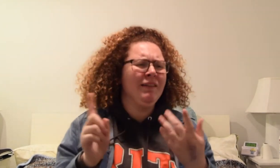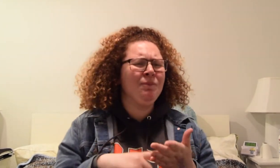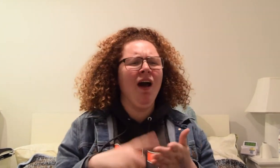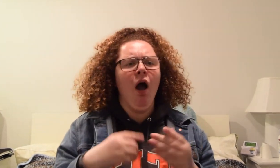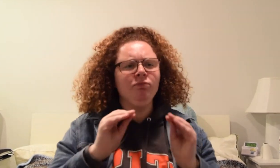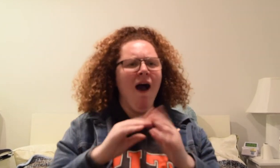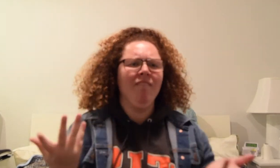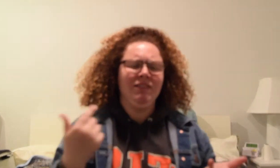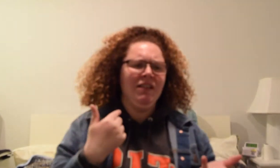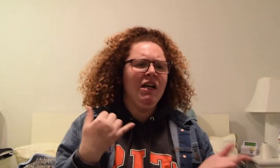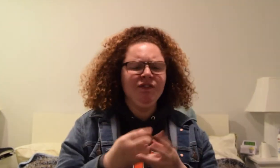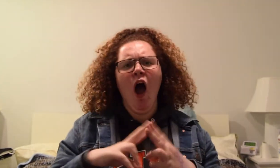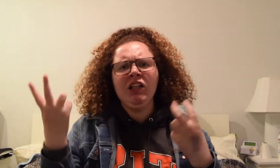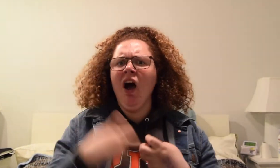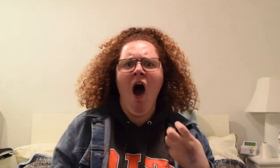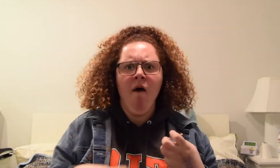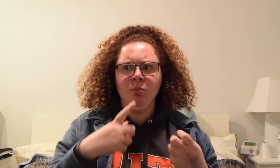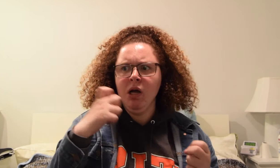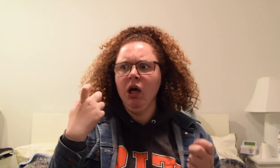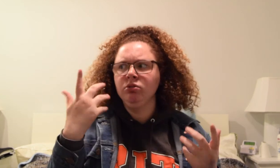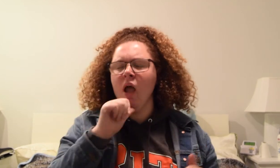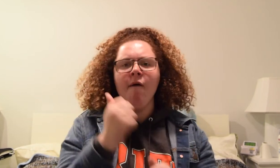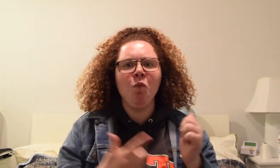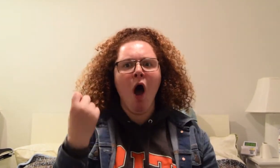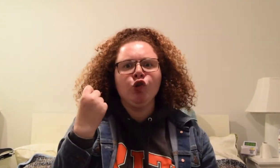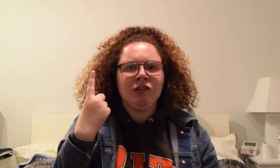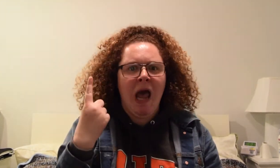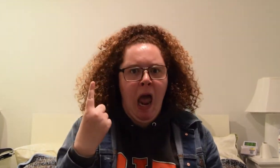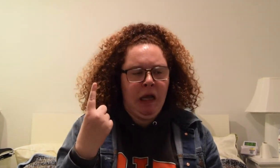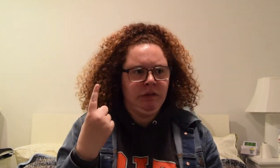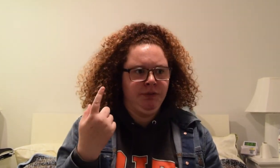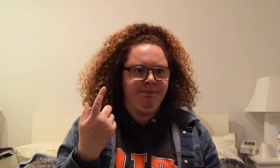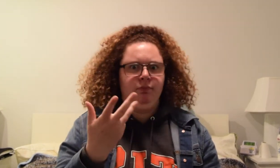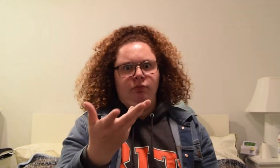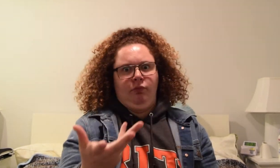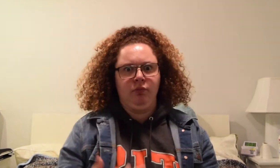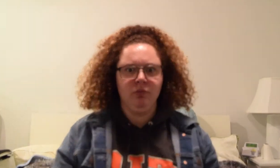But sometimes obviously it's very tough because not everyone understands